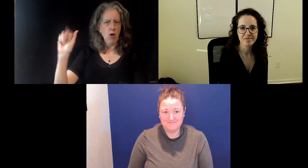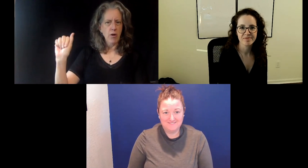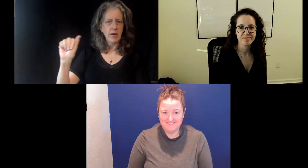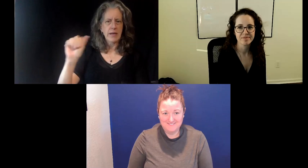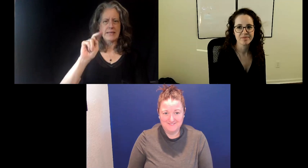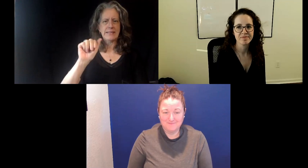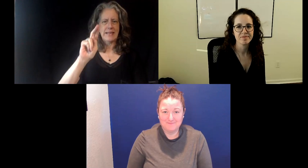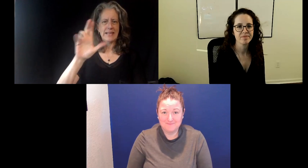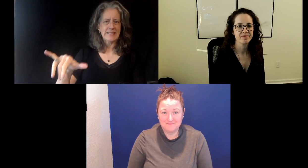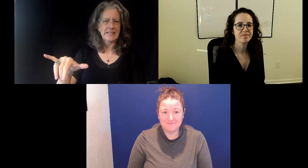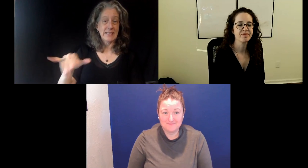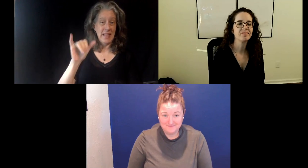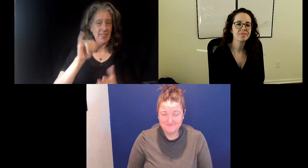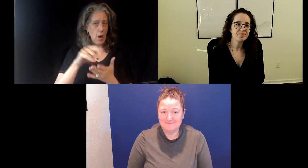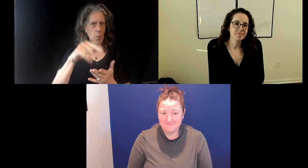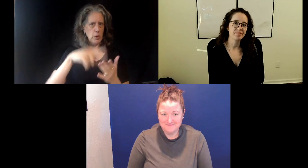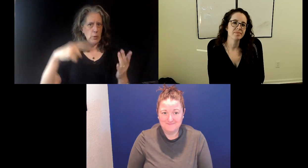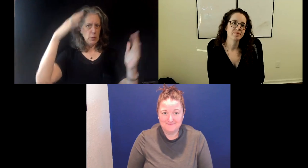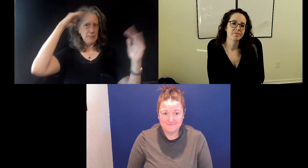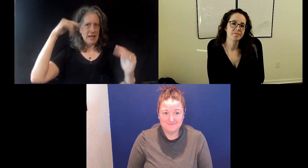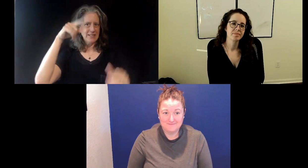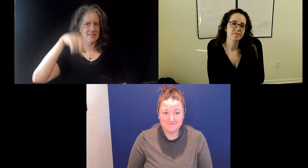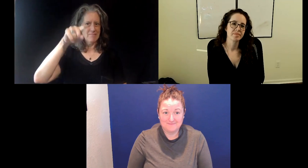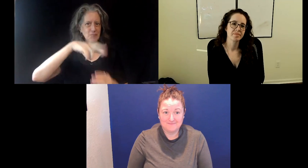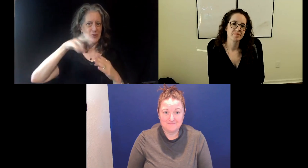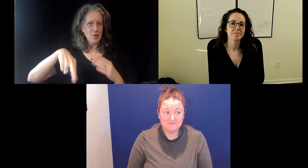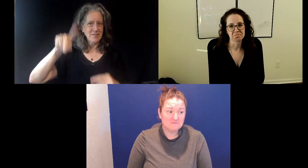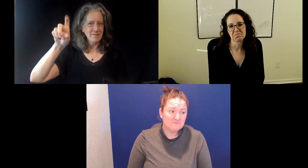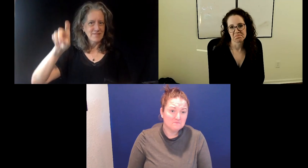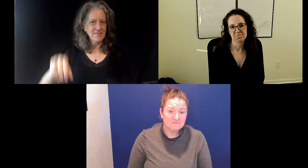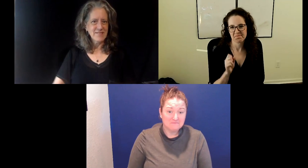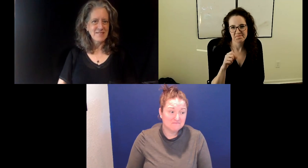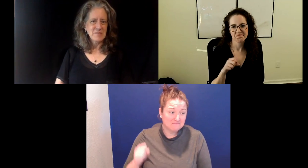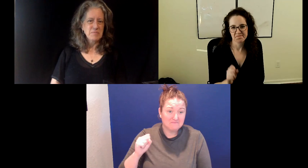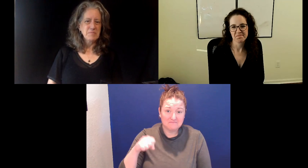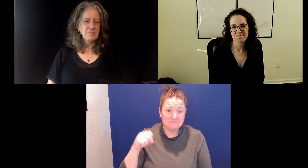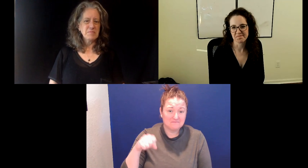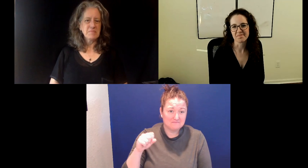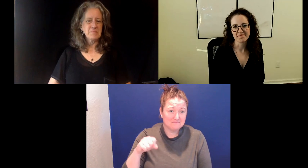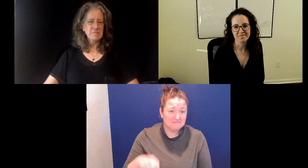and also synchronous i noticed that that's something that we weren't expecting those kinds